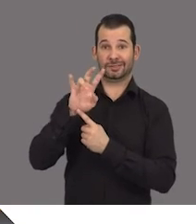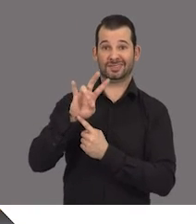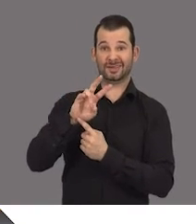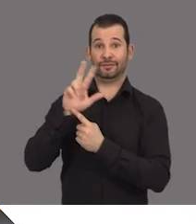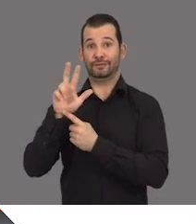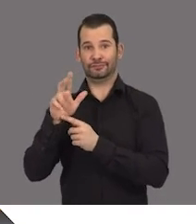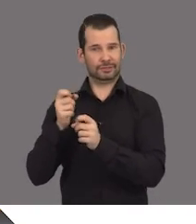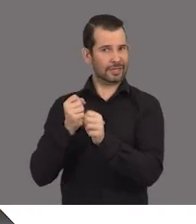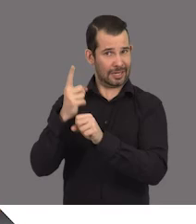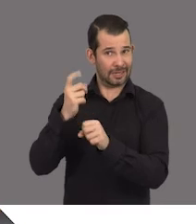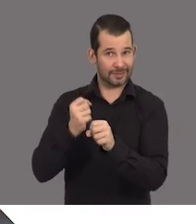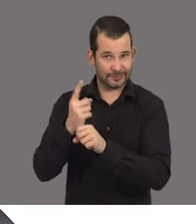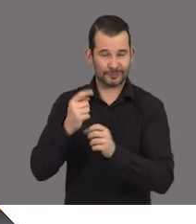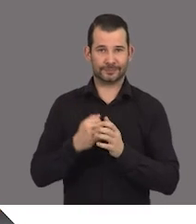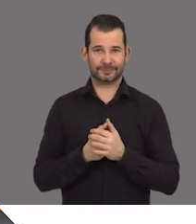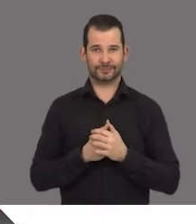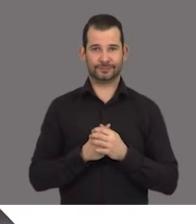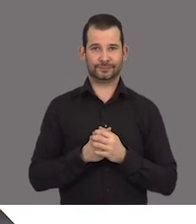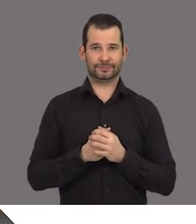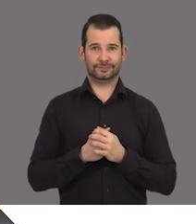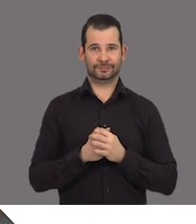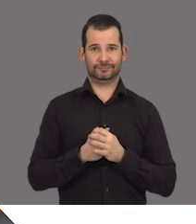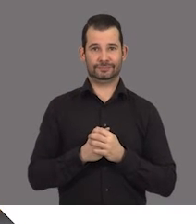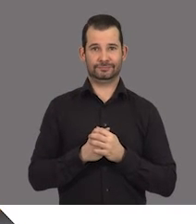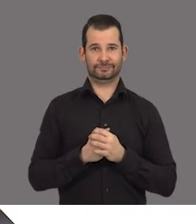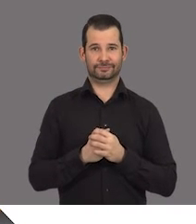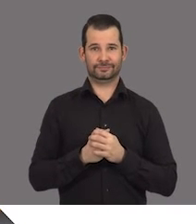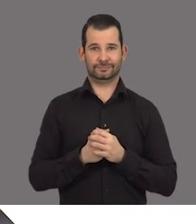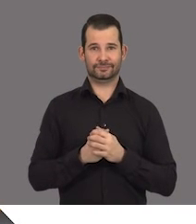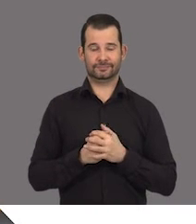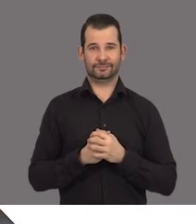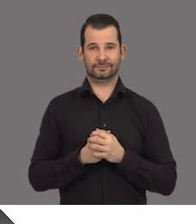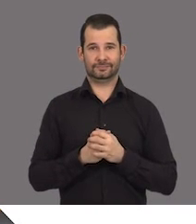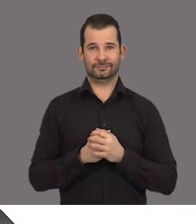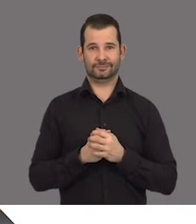for the DTC, you do not need to apply for the child disability benefit.